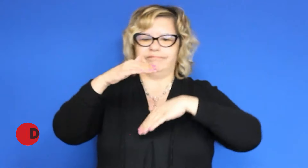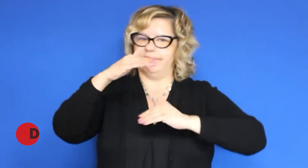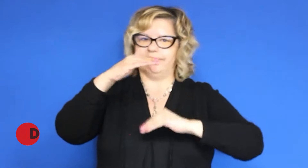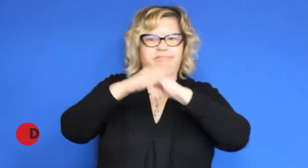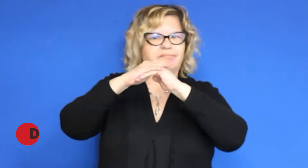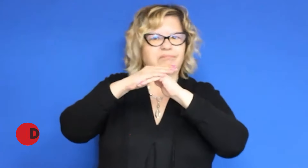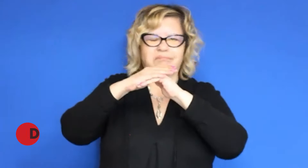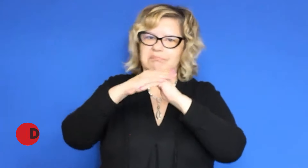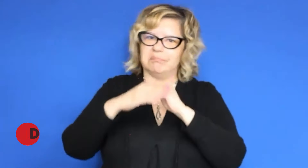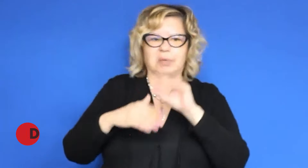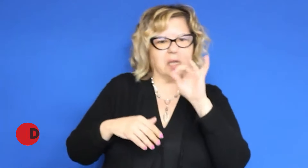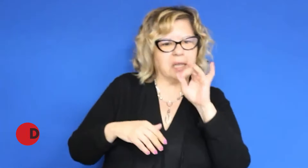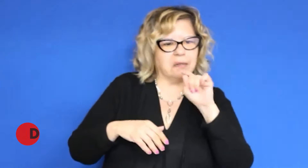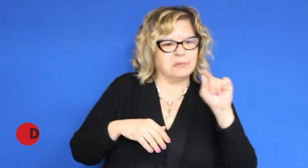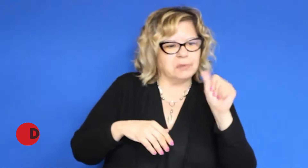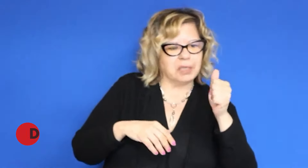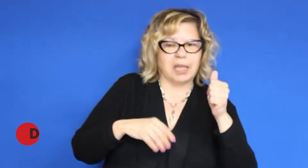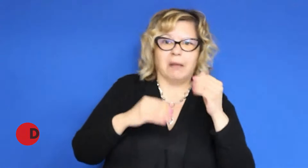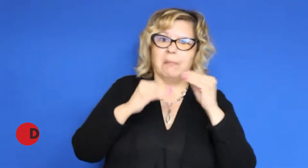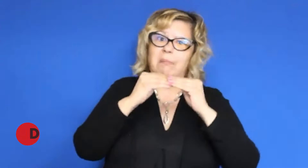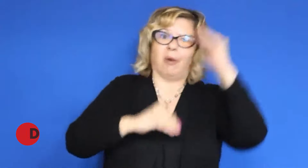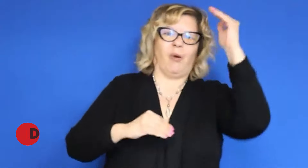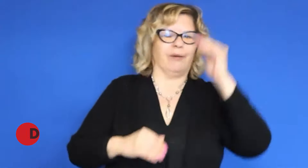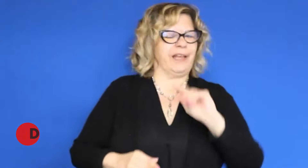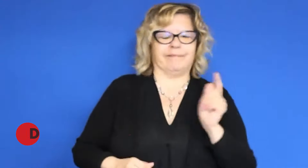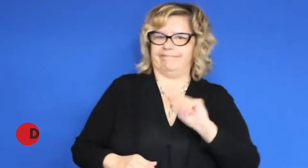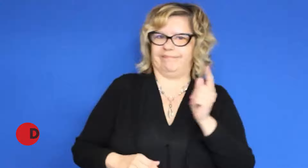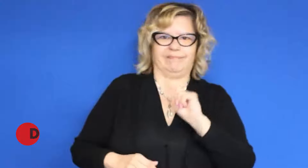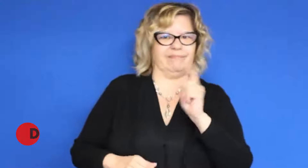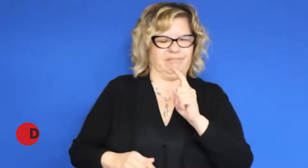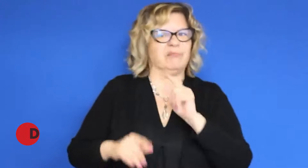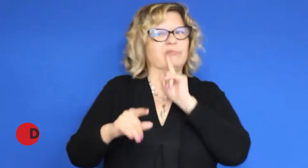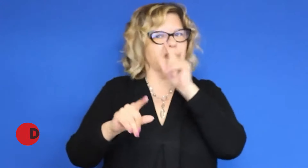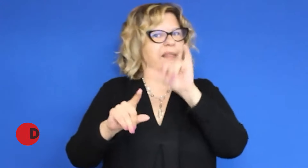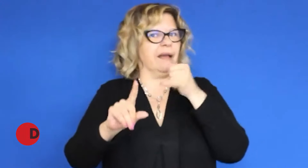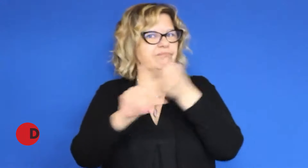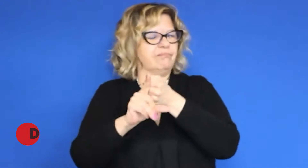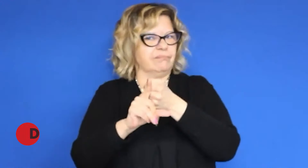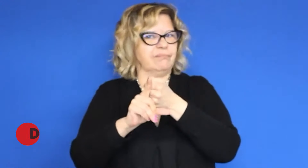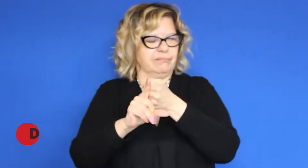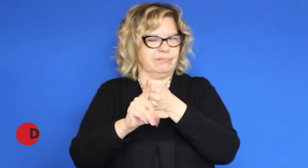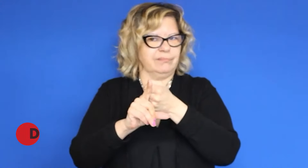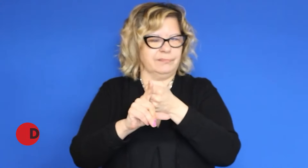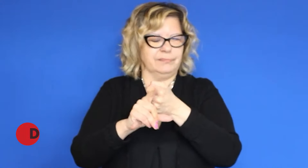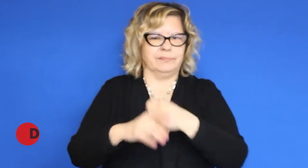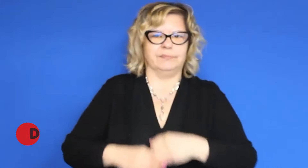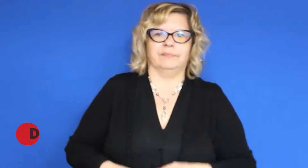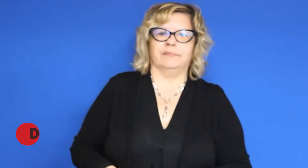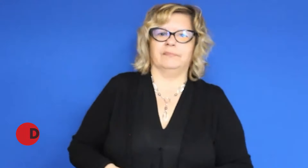we had to restrict the number of students to about 8 to 10. That really impacted us.